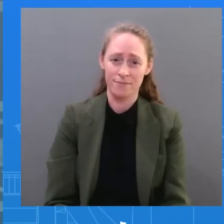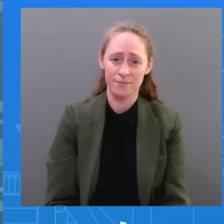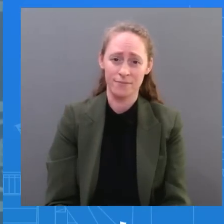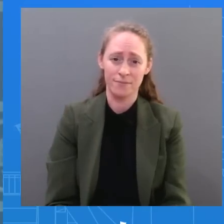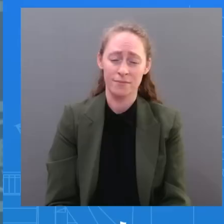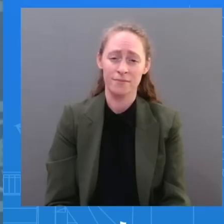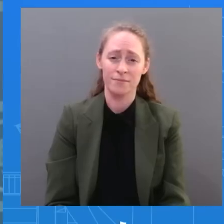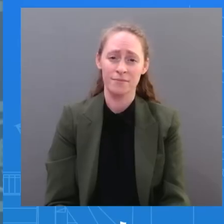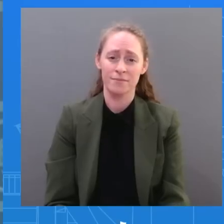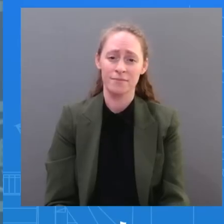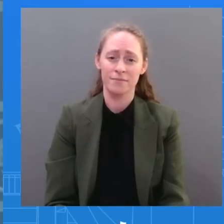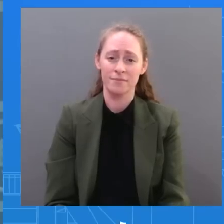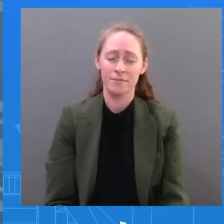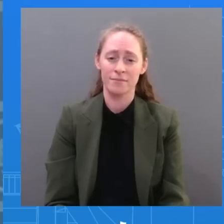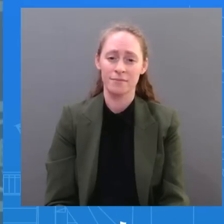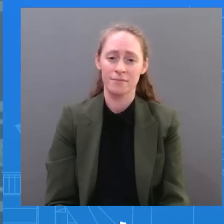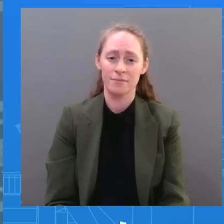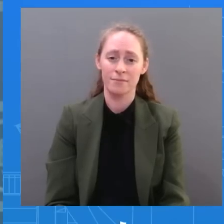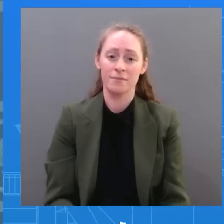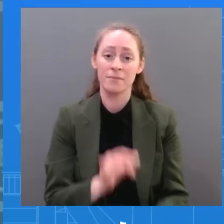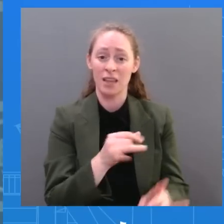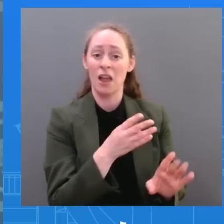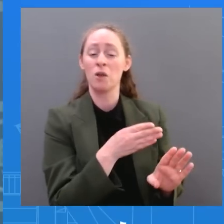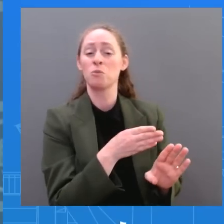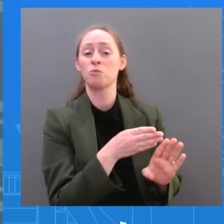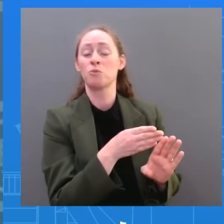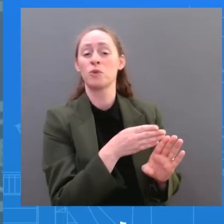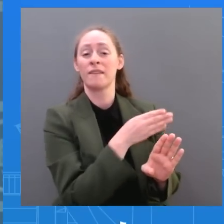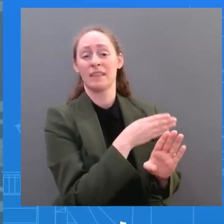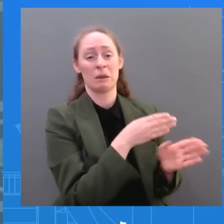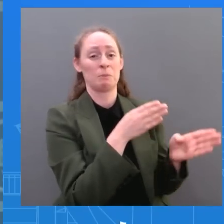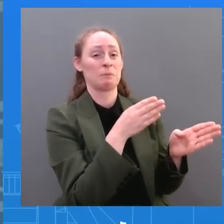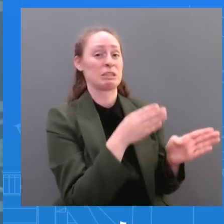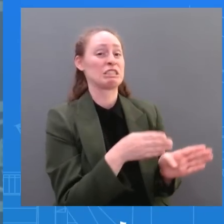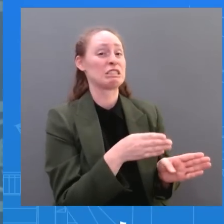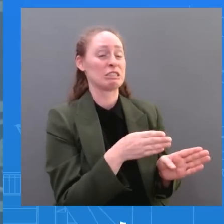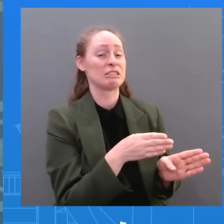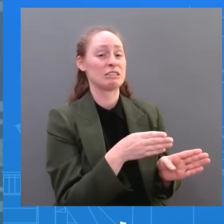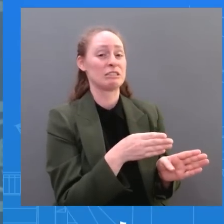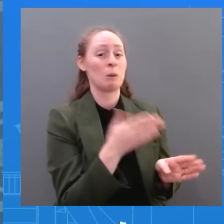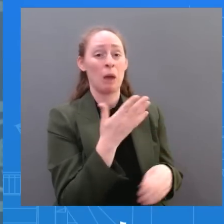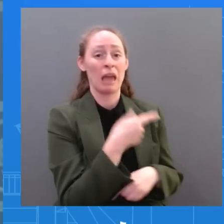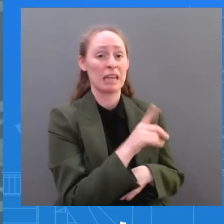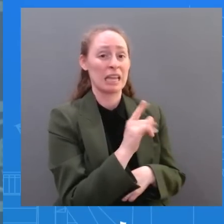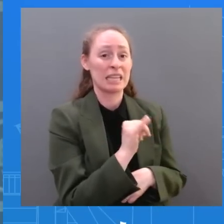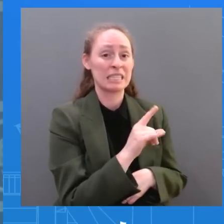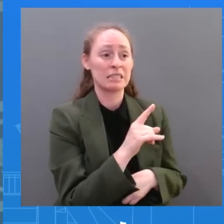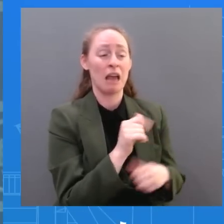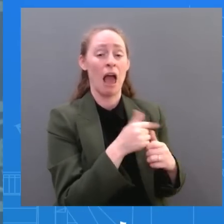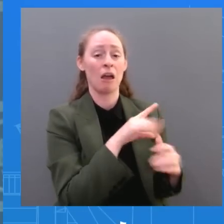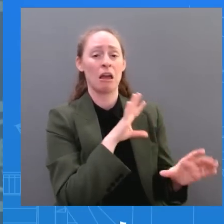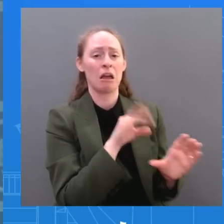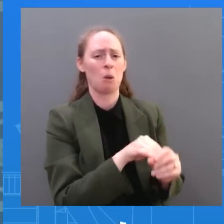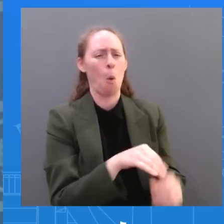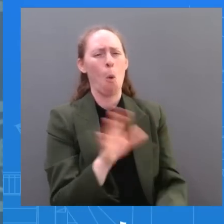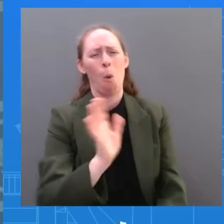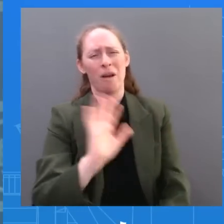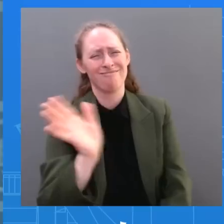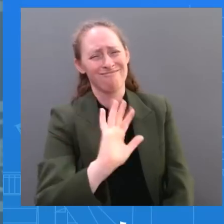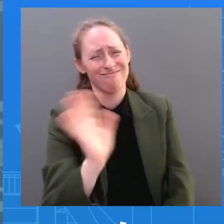his behavior and his involvement. So that is not the same. That is absolutely not the same. We are talking about what we saw on January 6th.